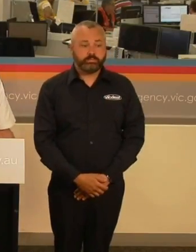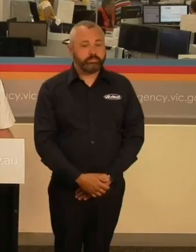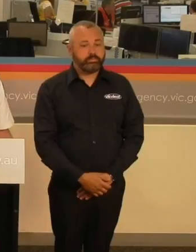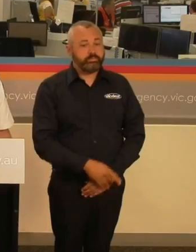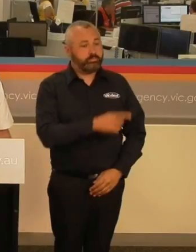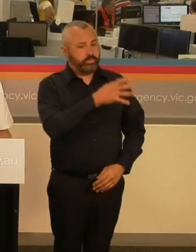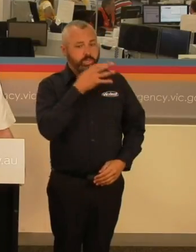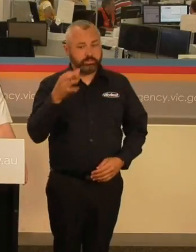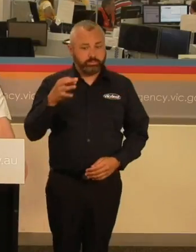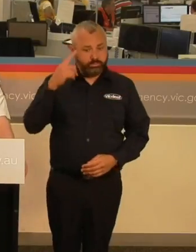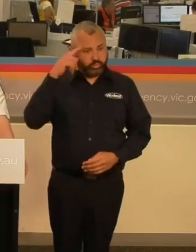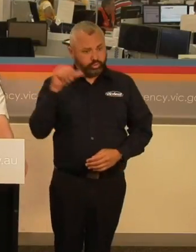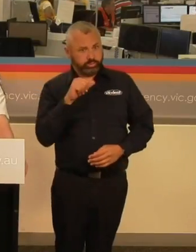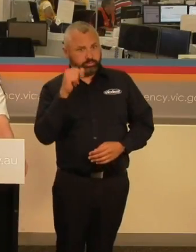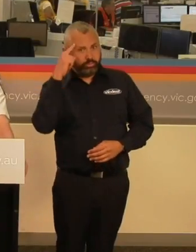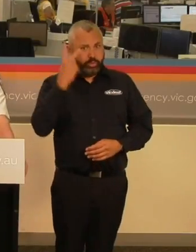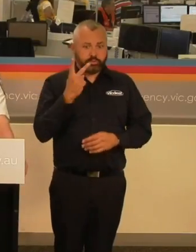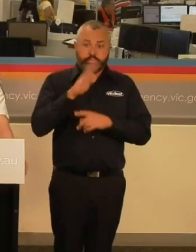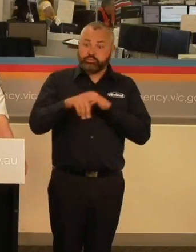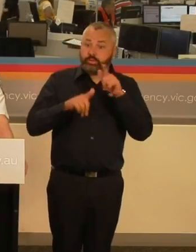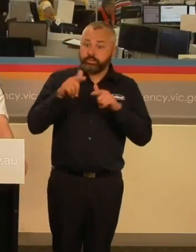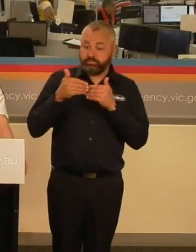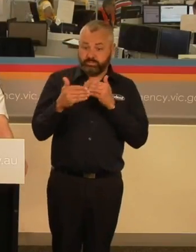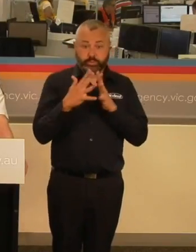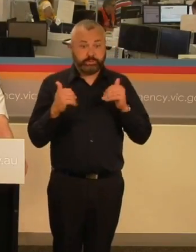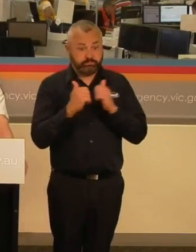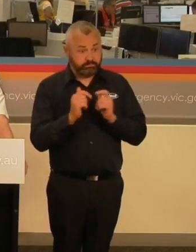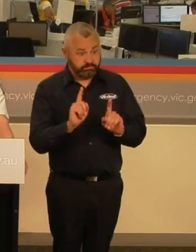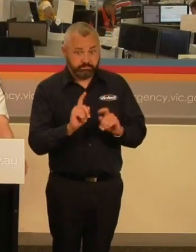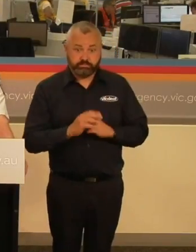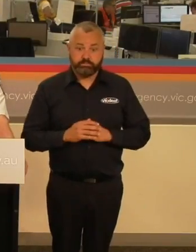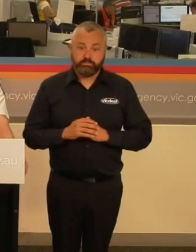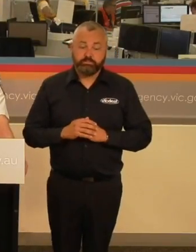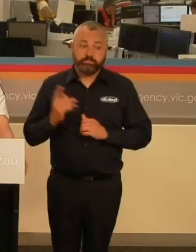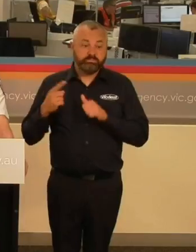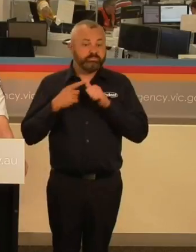Mostly certainly to consider where you are and what you're doing over the over the next